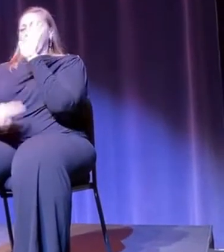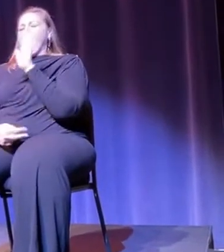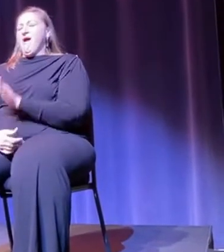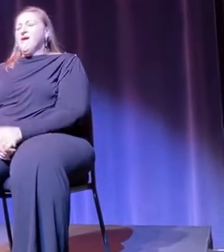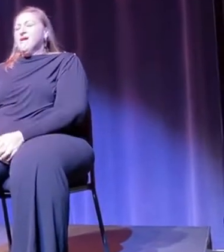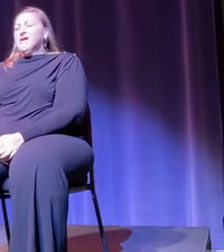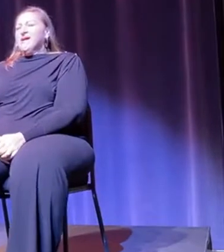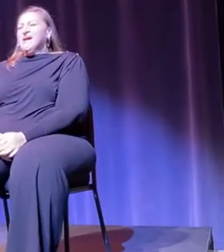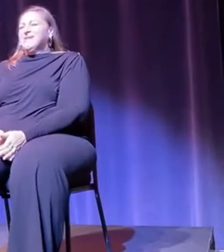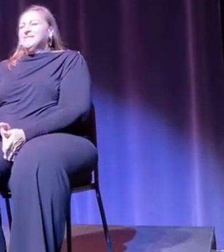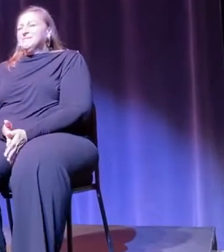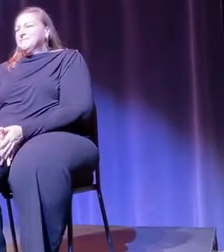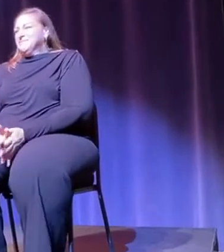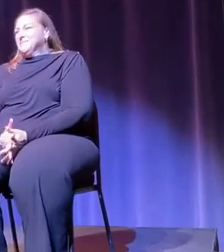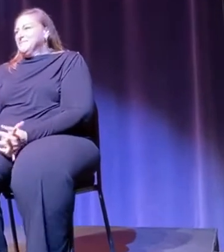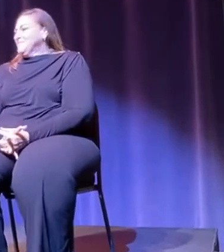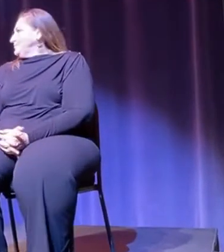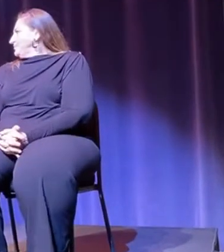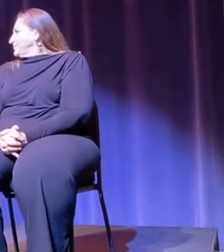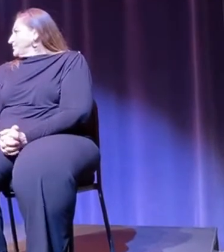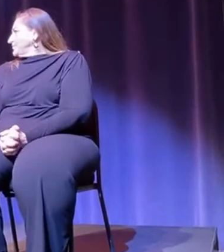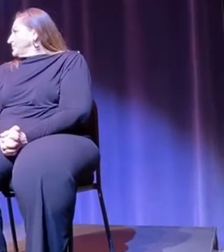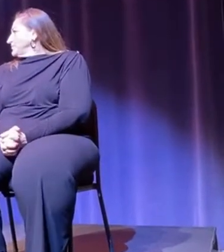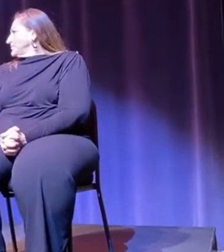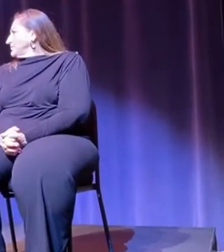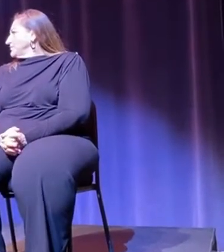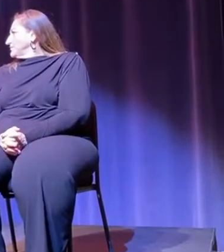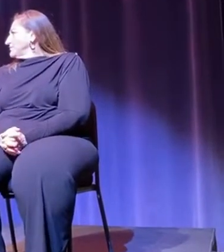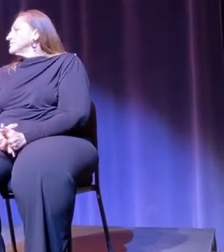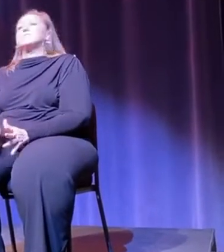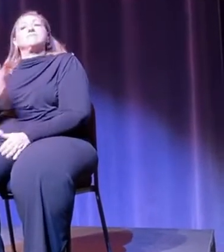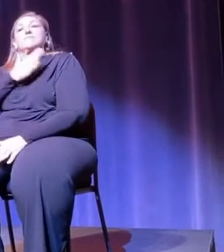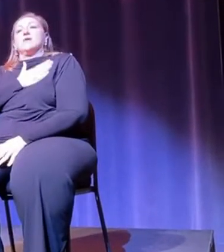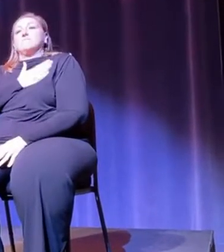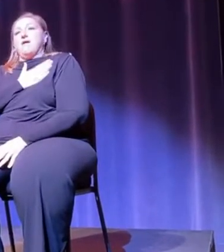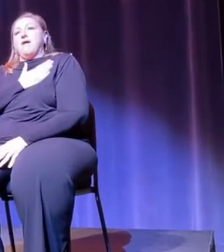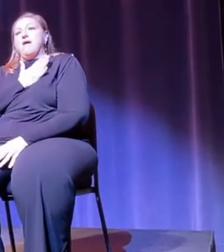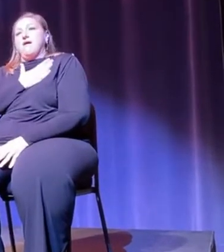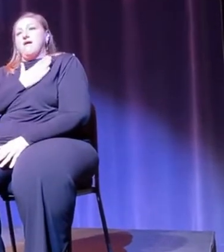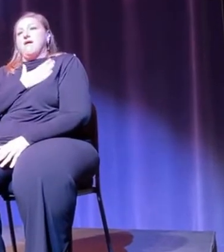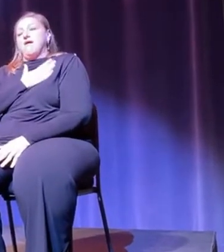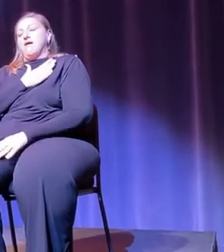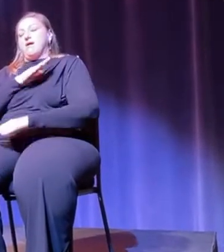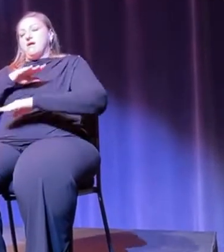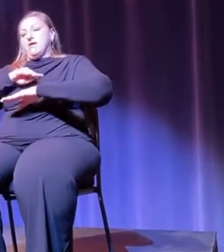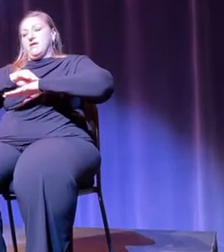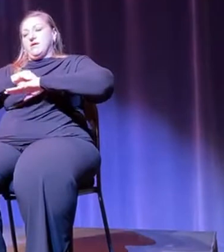I would say that my influences are also like, people who are just out in the world